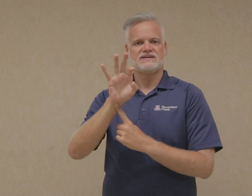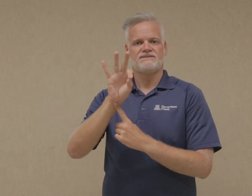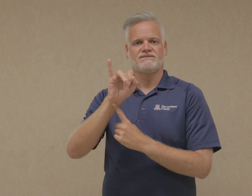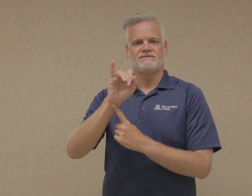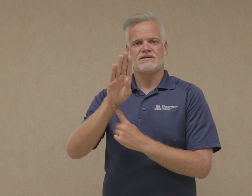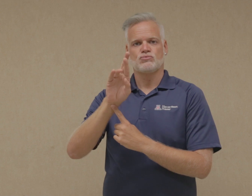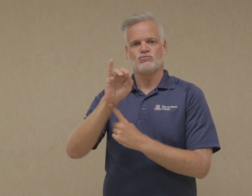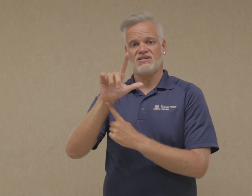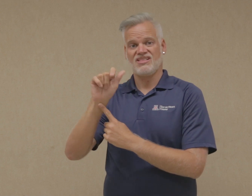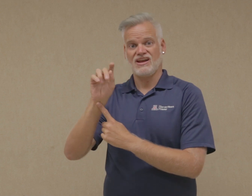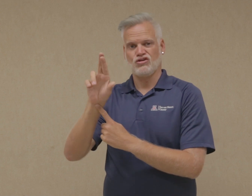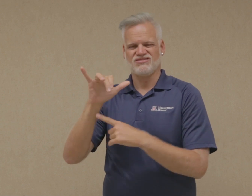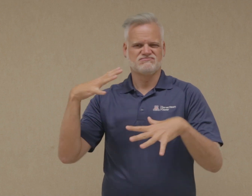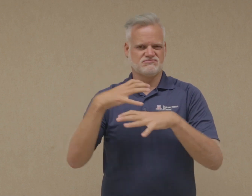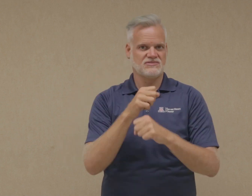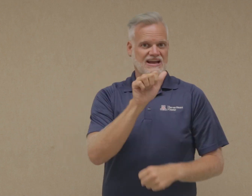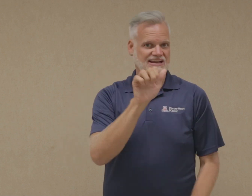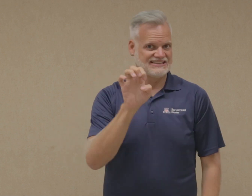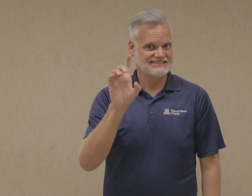someone to go find an AED.